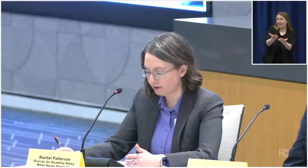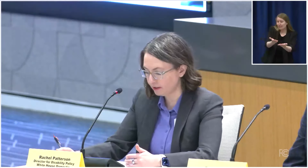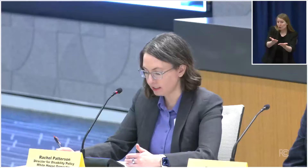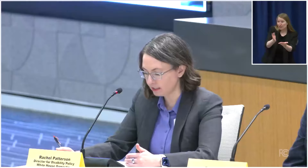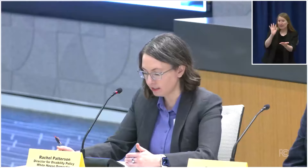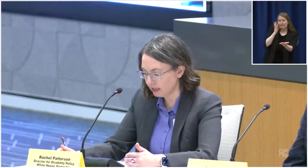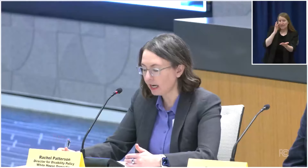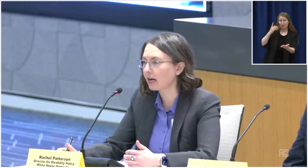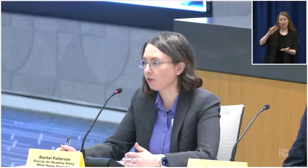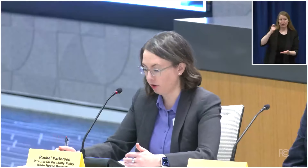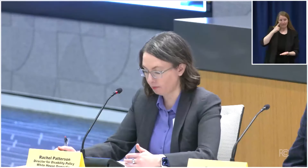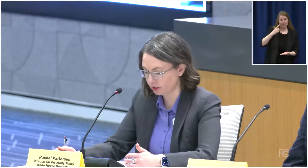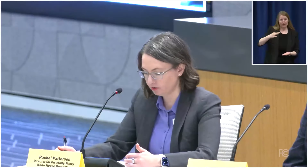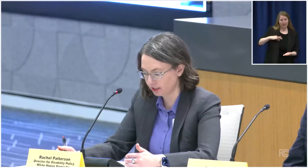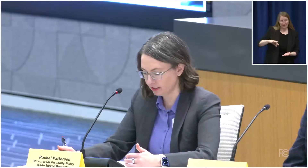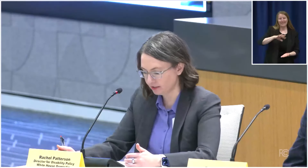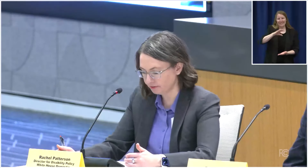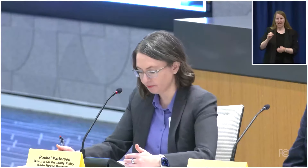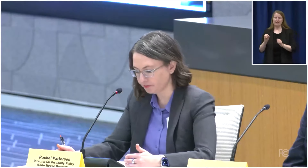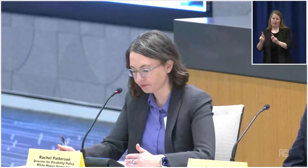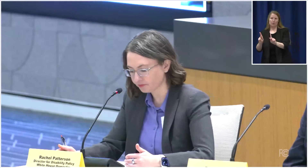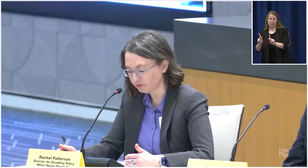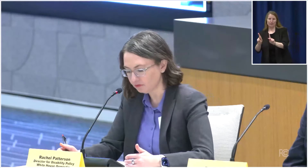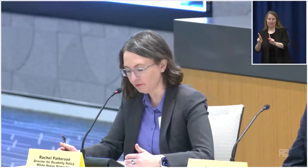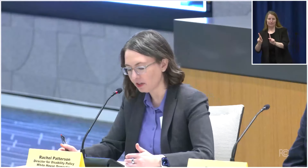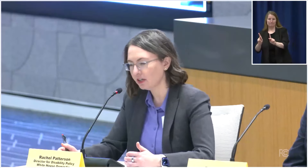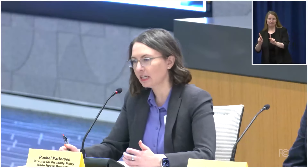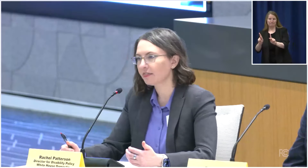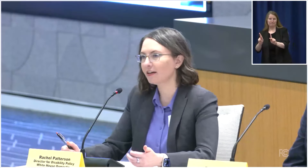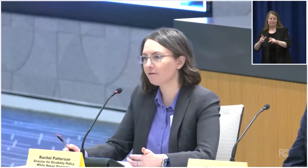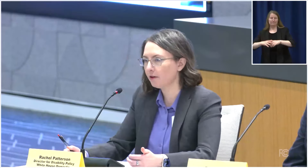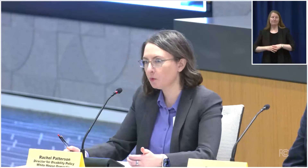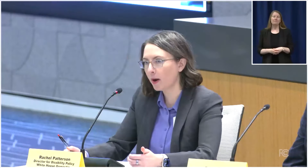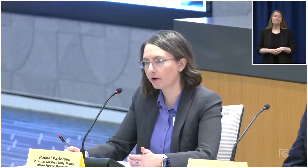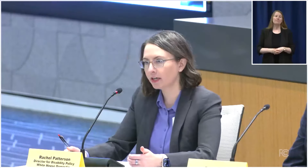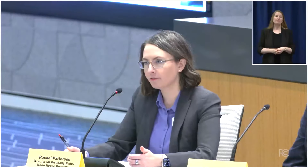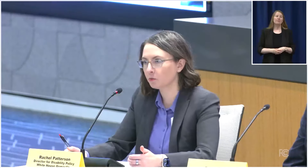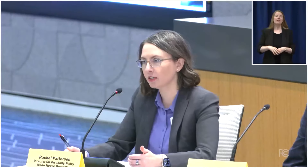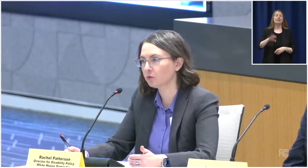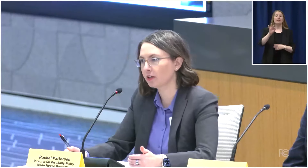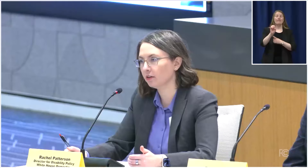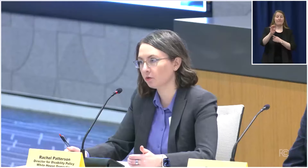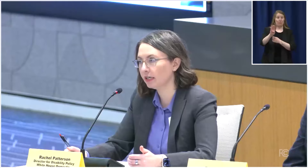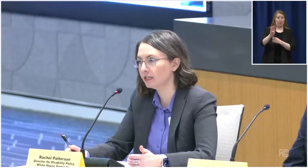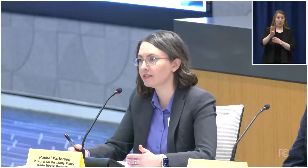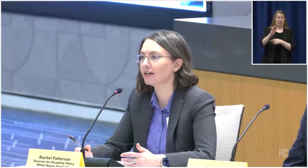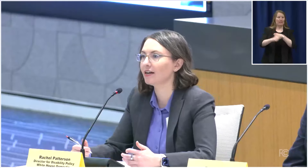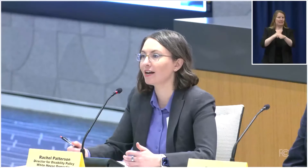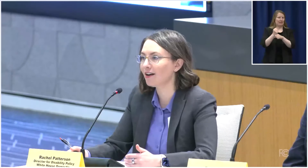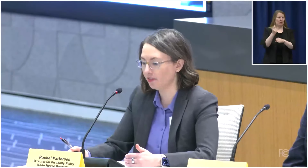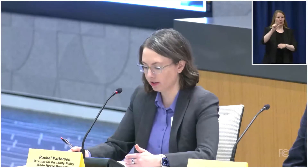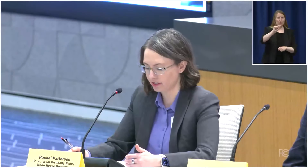WHETHER THEIR POLICIES PERPETUATE SYSTEMIC BARRIERS TO OPPORTUNITIES FOR PEOPLE OF COLOR AND OTHER